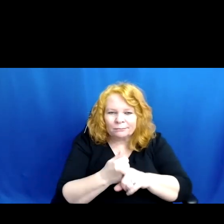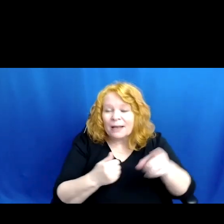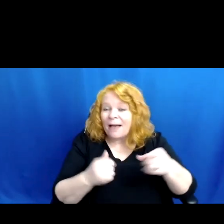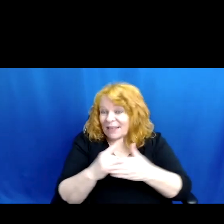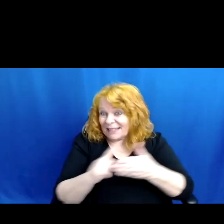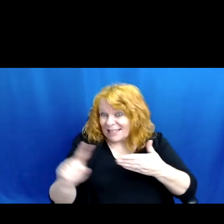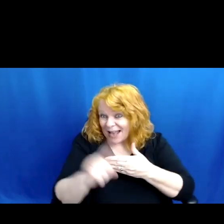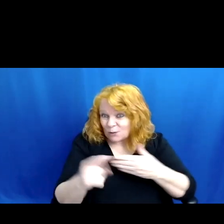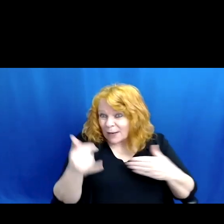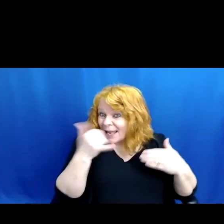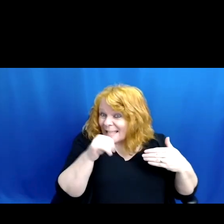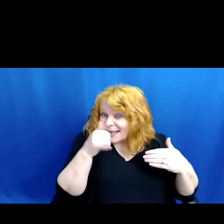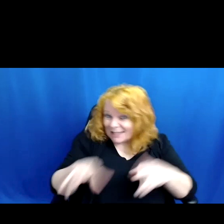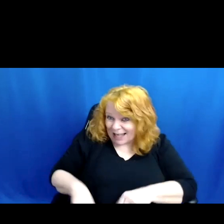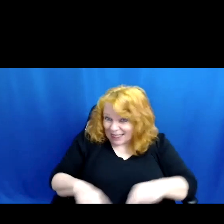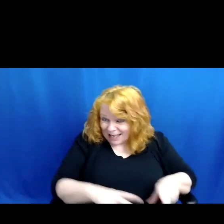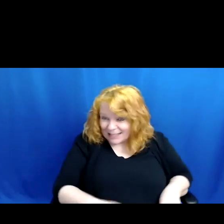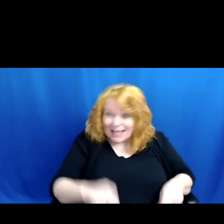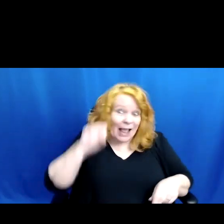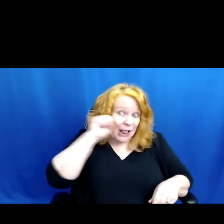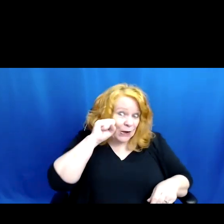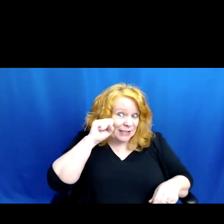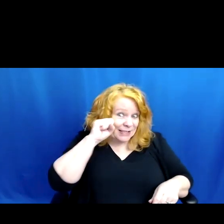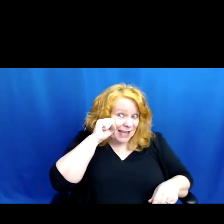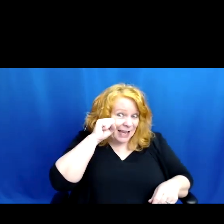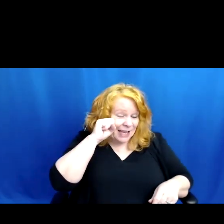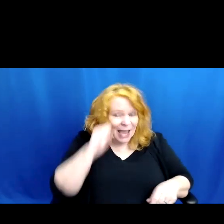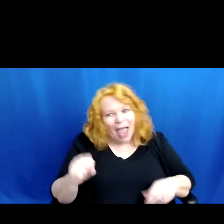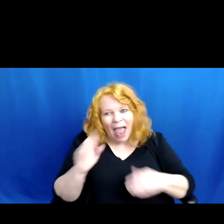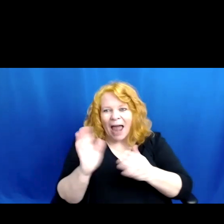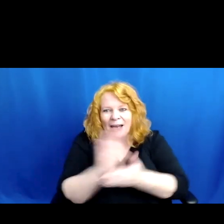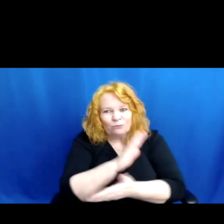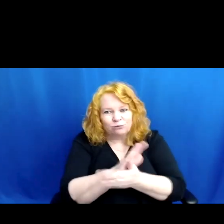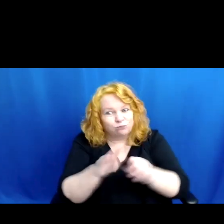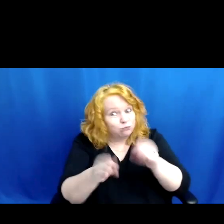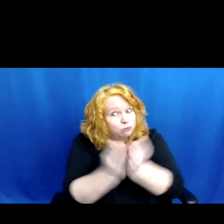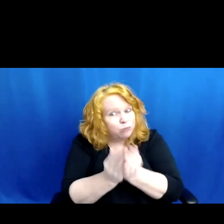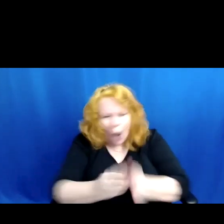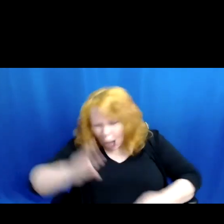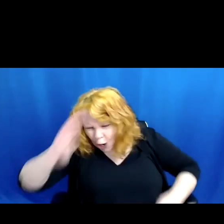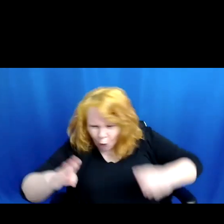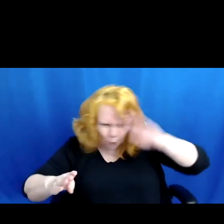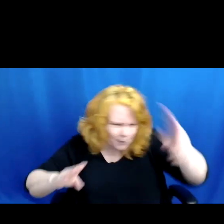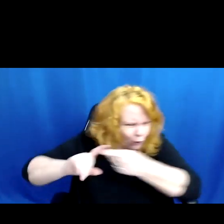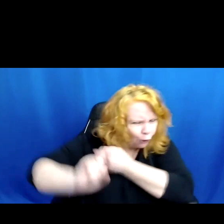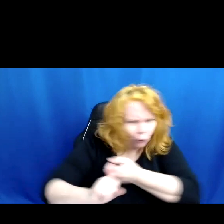Silly Sailor Sid in his cardboard boat Ahoy me hearties!